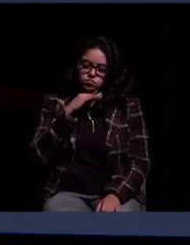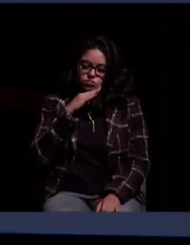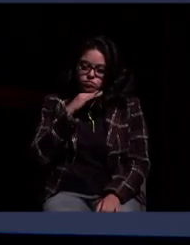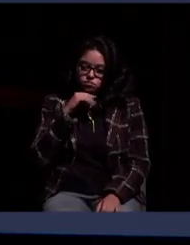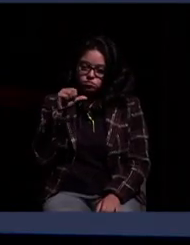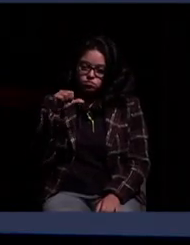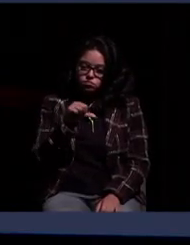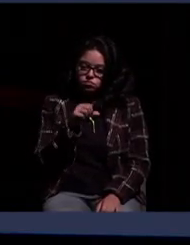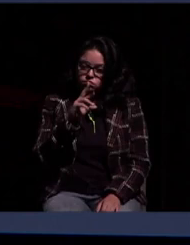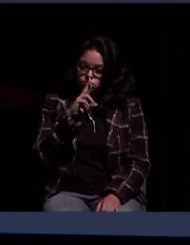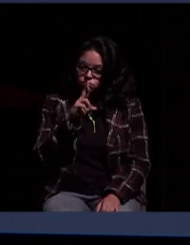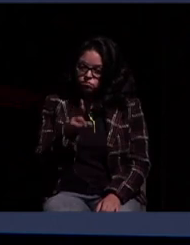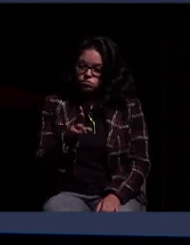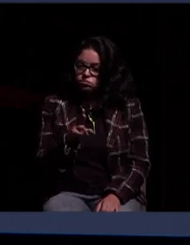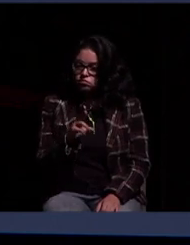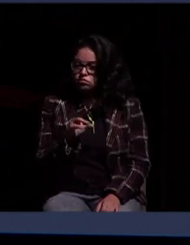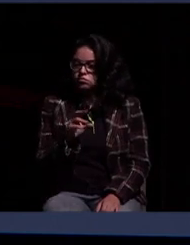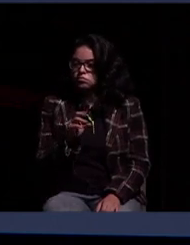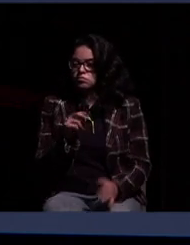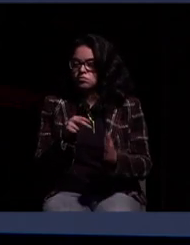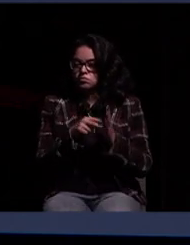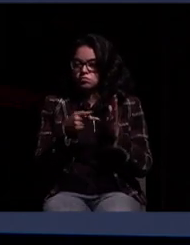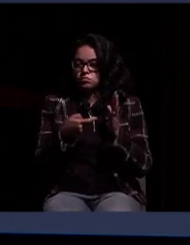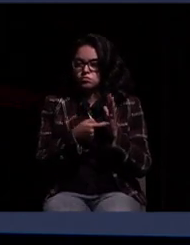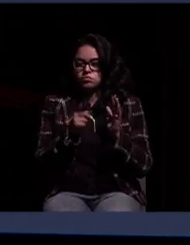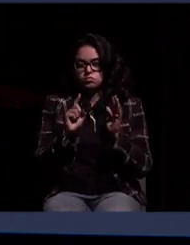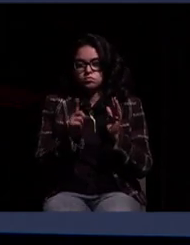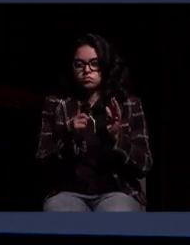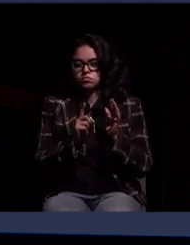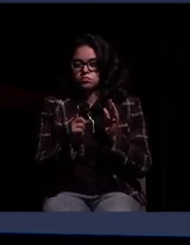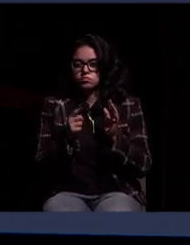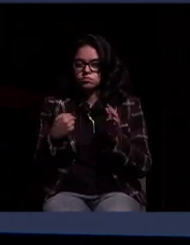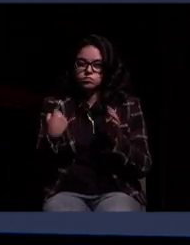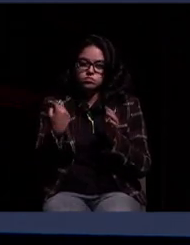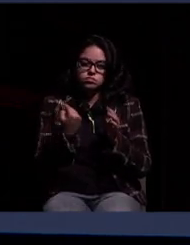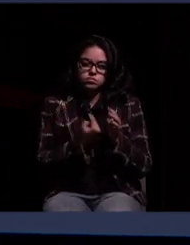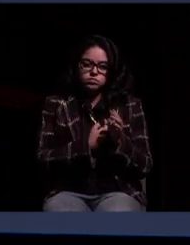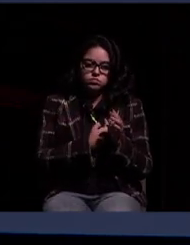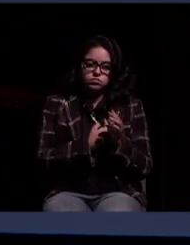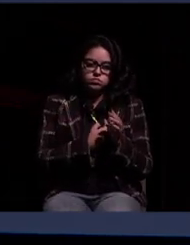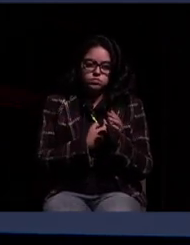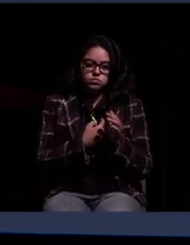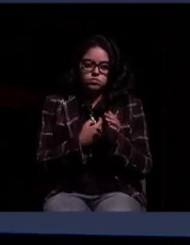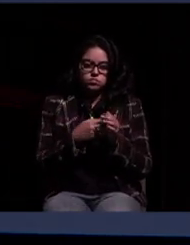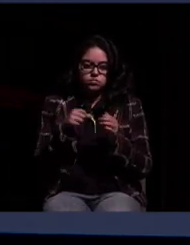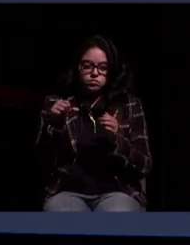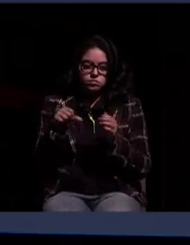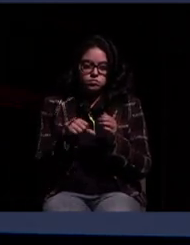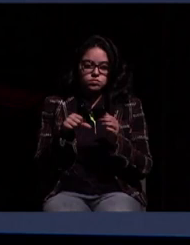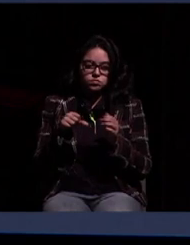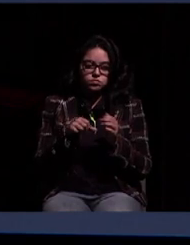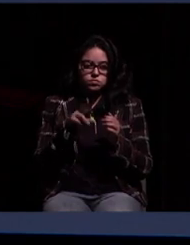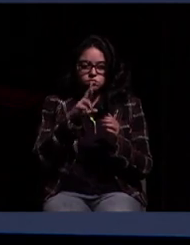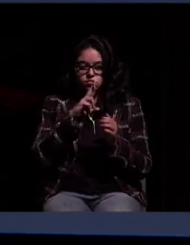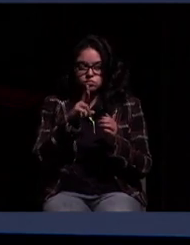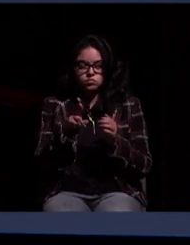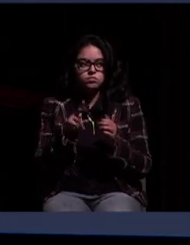But for us even bad results are knowledge.